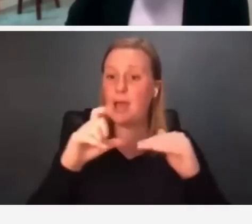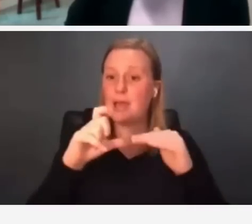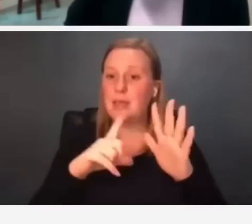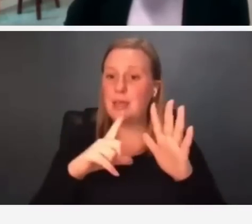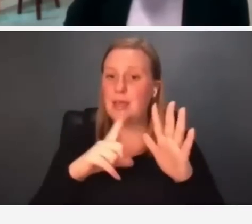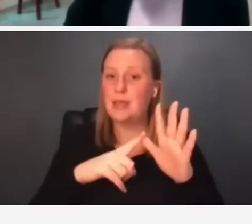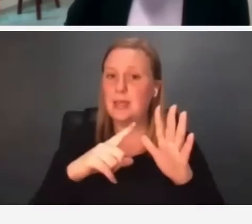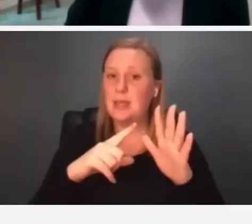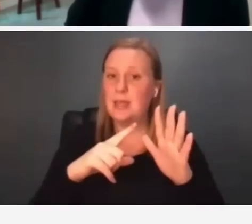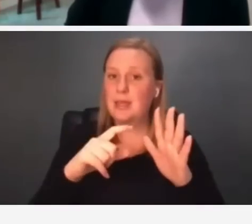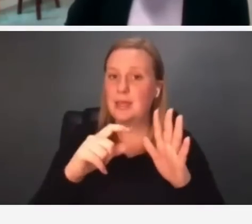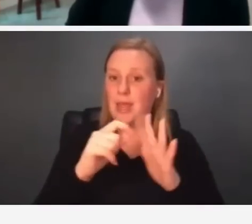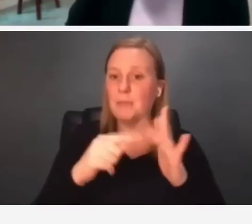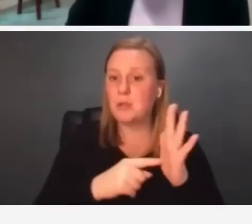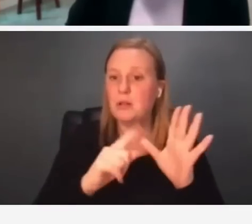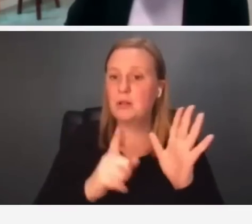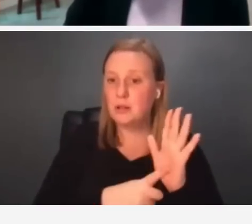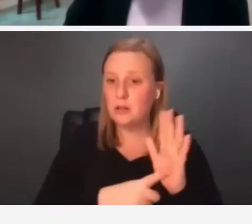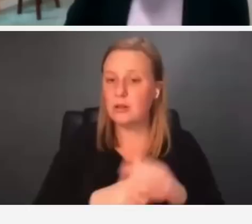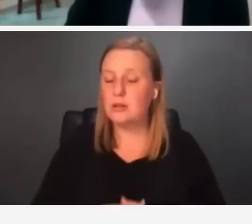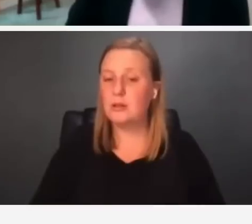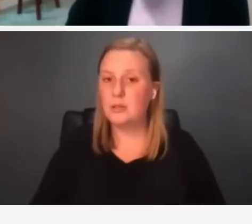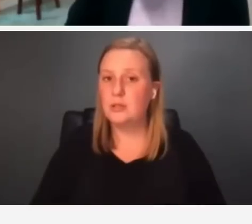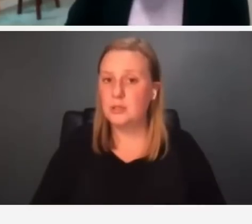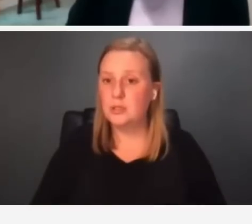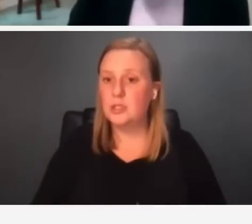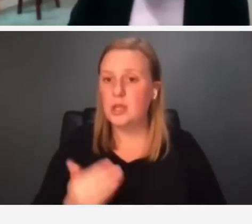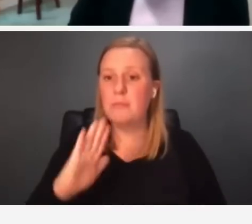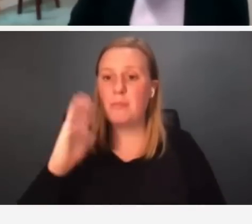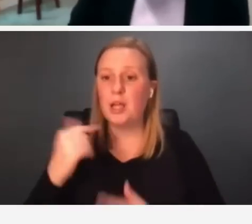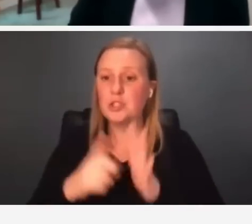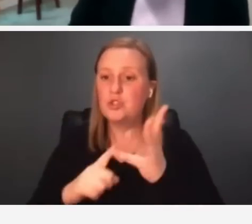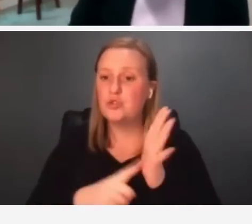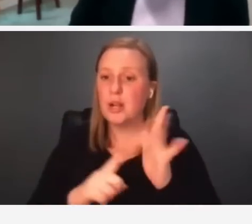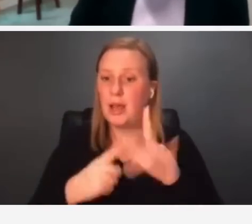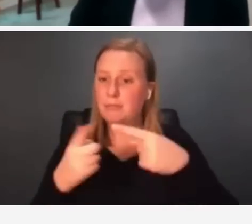So Julia in her previous presentation listed off a range of services.